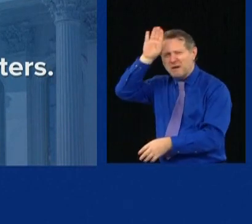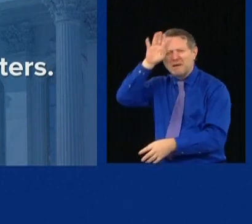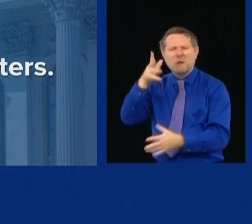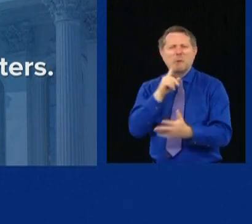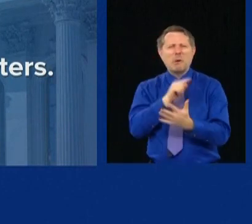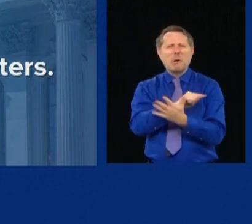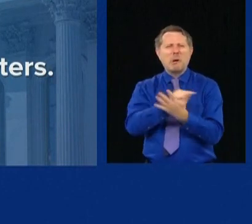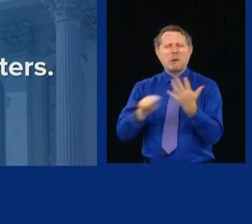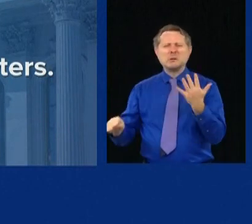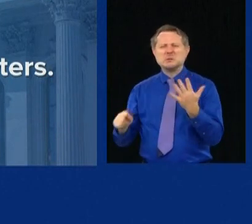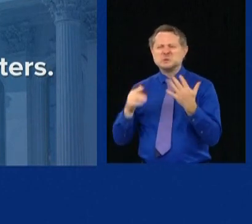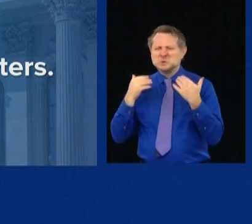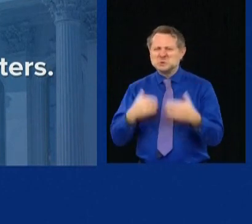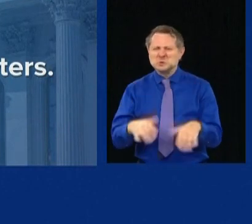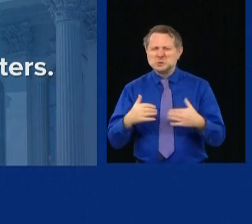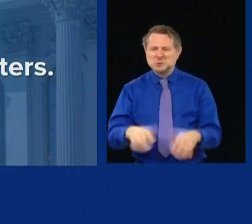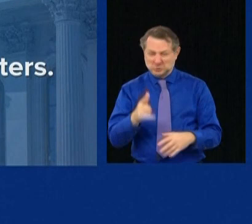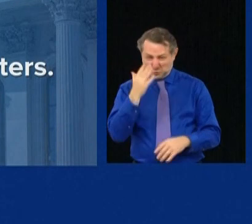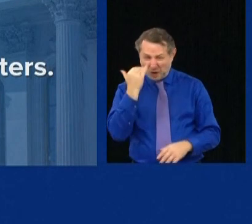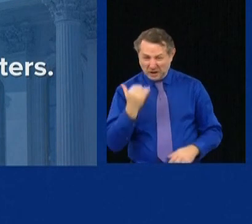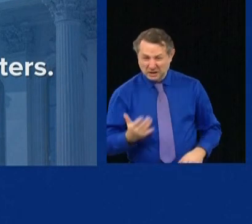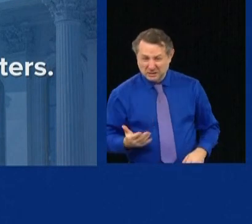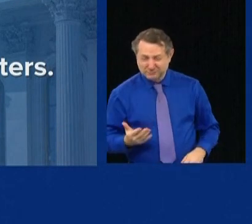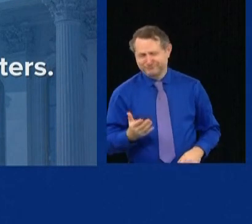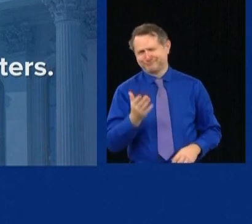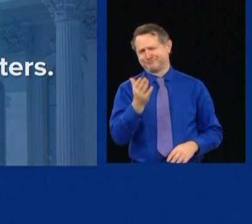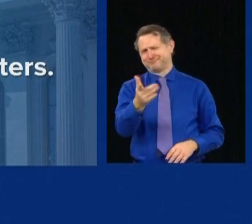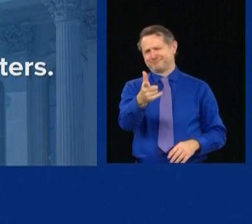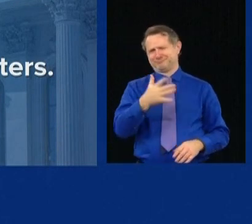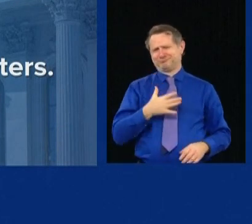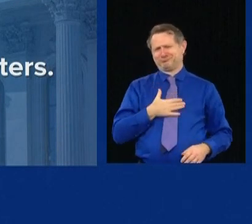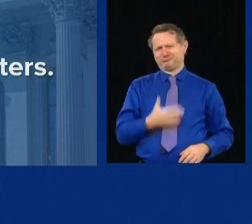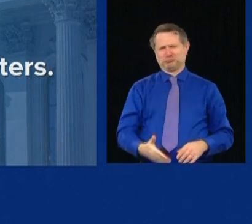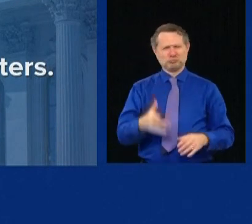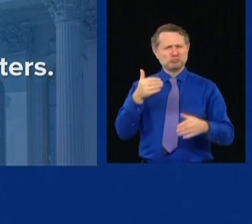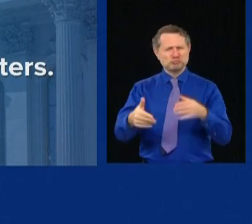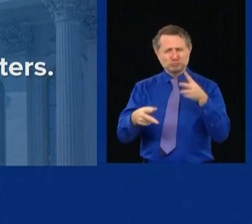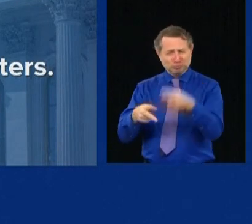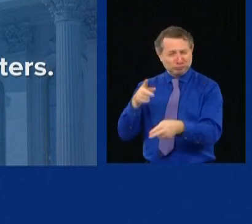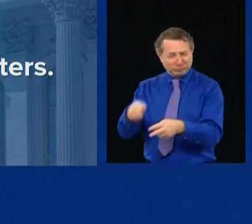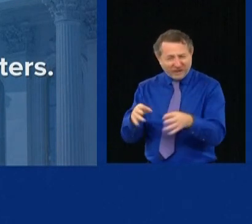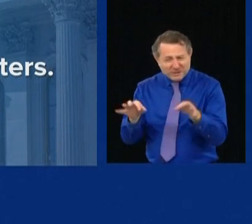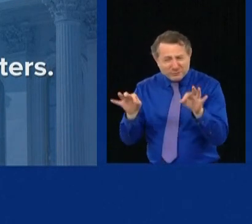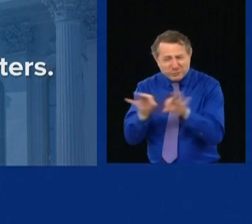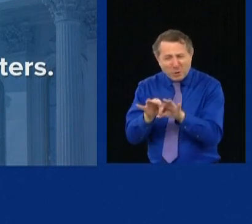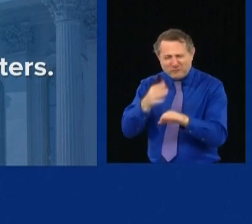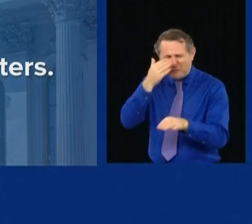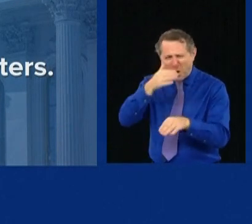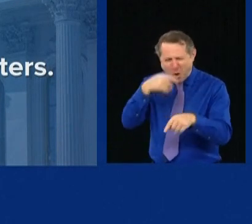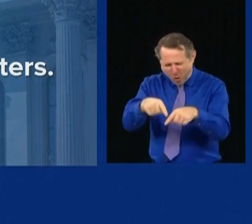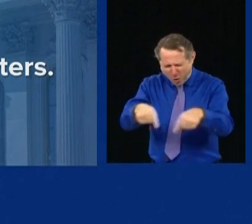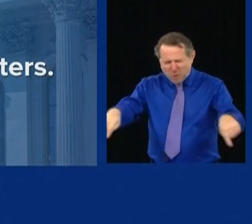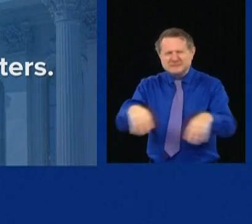IF LOCAL GOVERNMENTS GET CUT THEN YOU CUT POLICE AND FIREFIGHTERS.